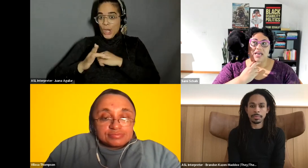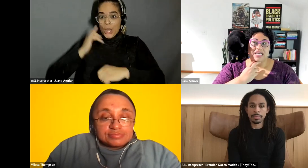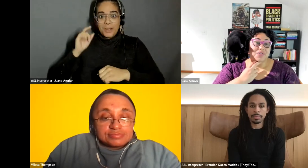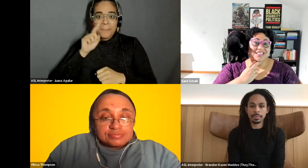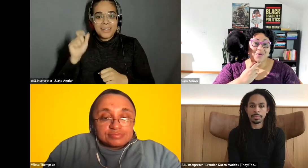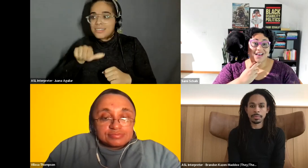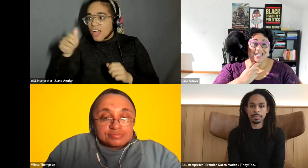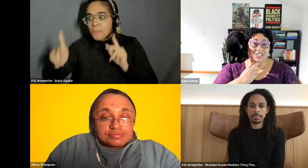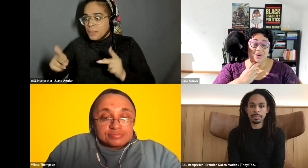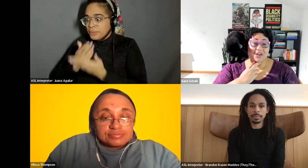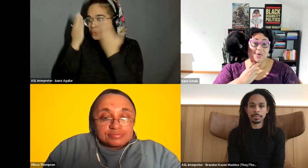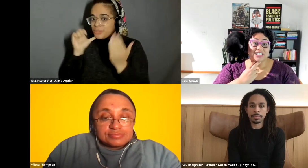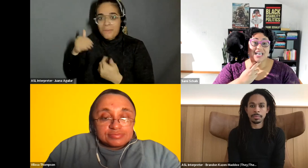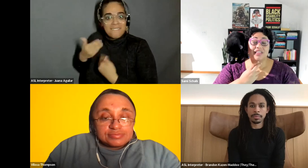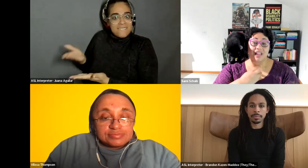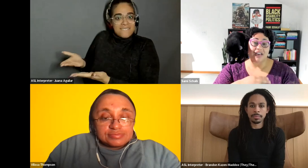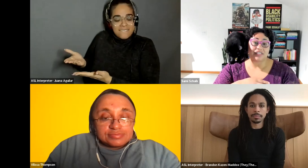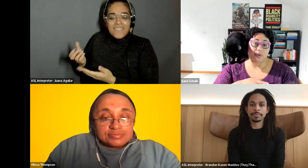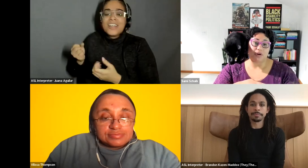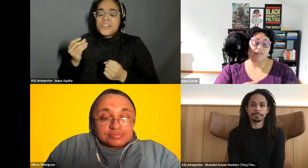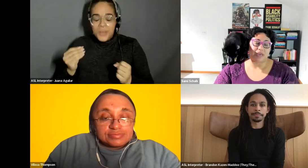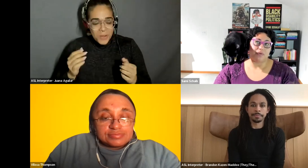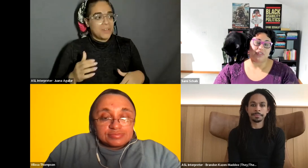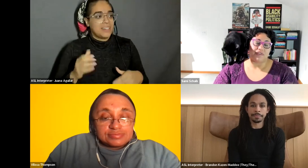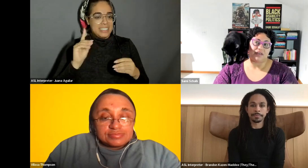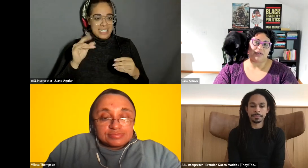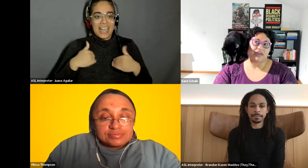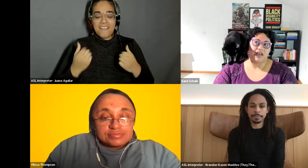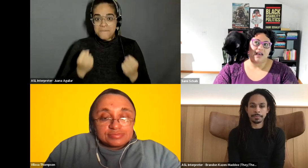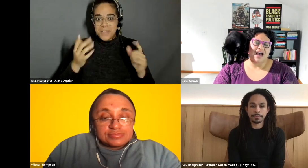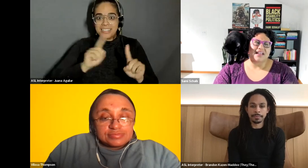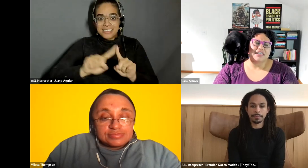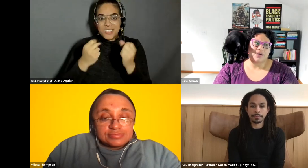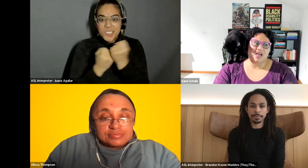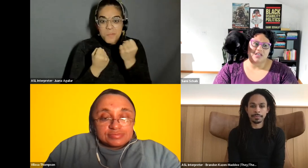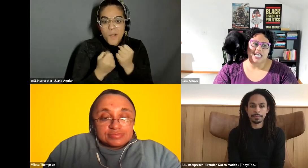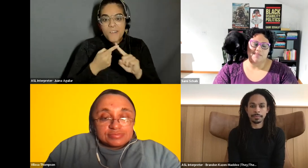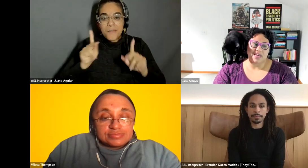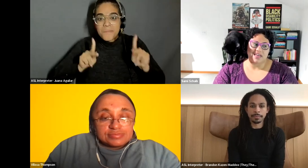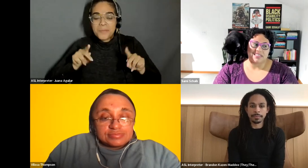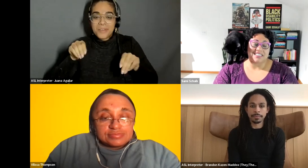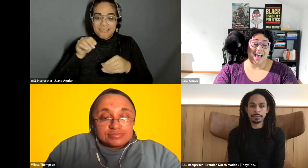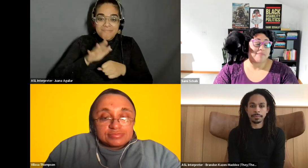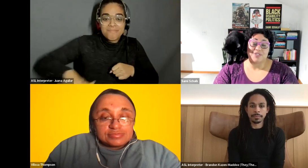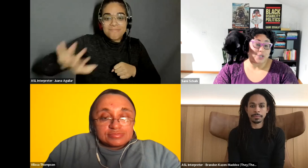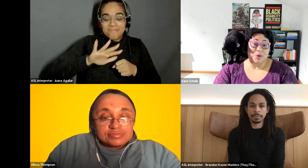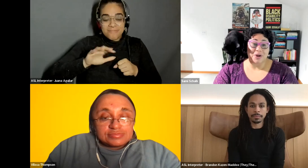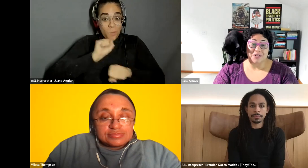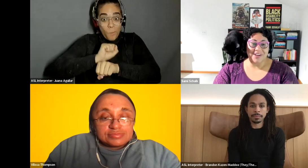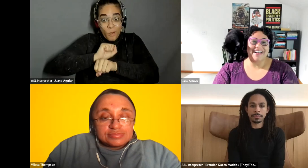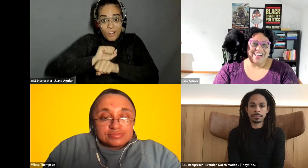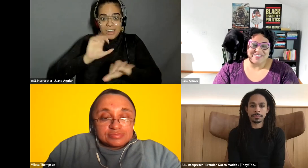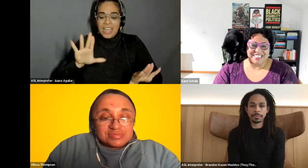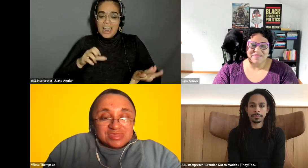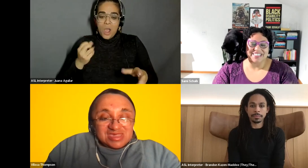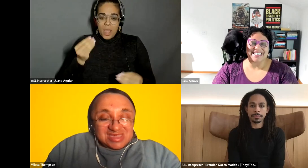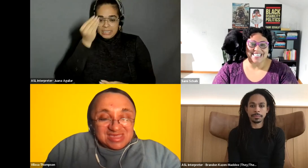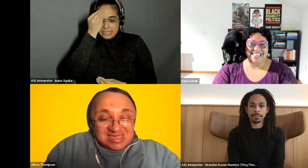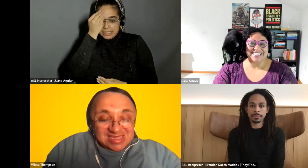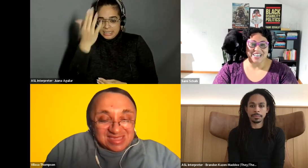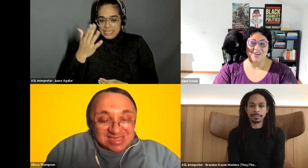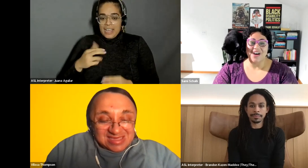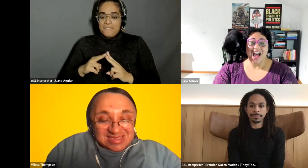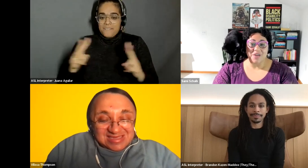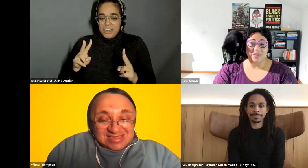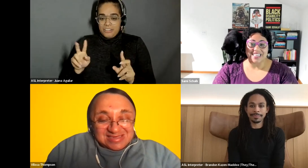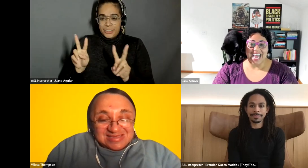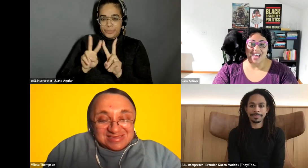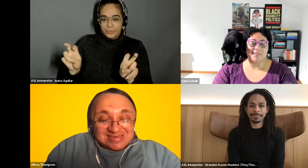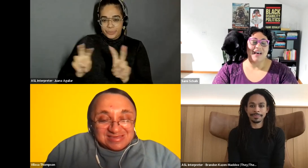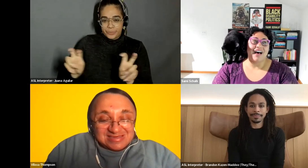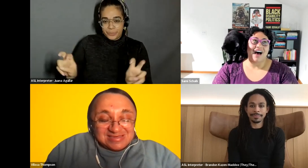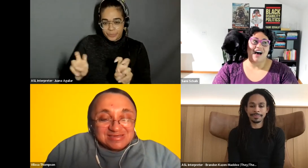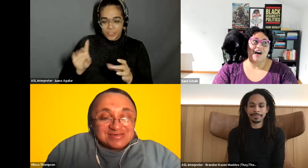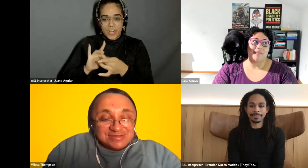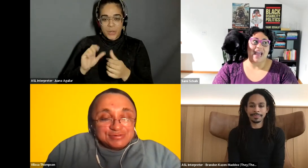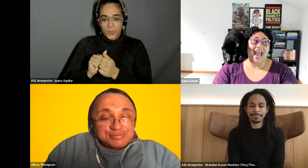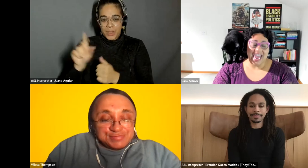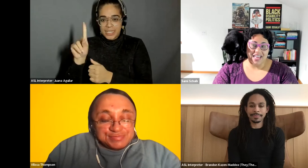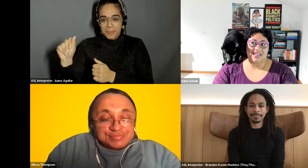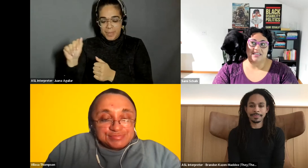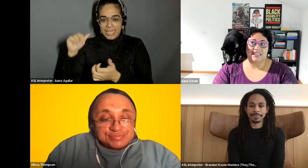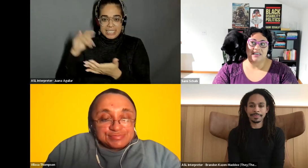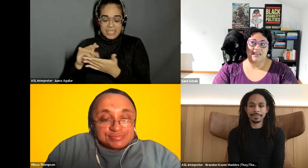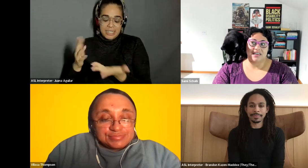Sami Schalk: And so that's how I got into it. You know I just had a lot of support for people in the field, and I like to acknowledge that because I'm super critical of disability studies, you know, I really am, and